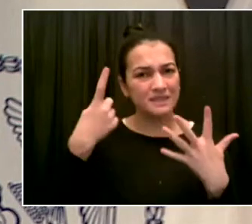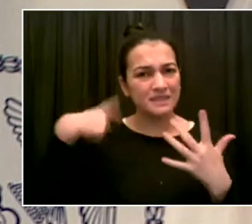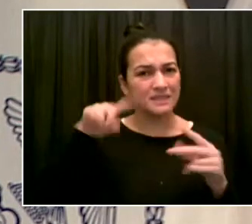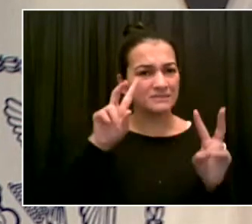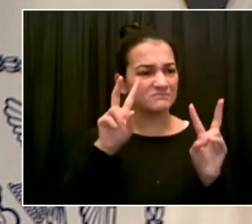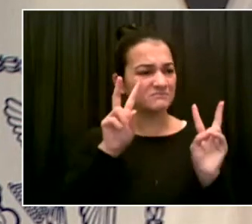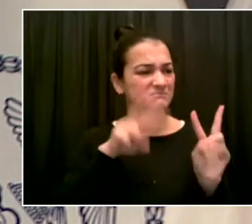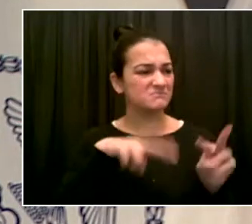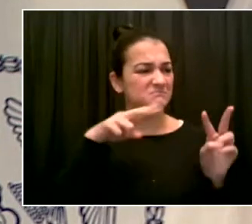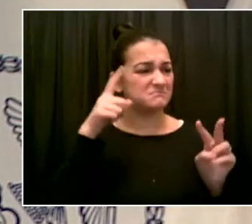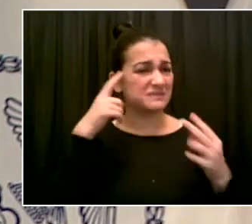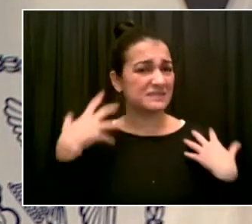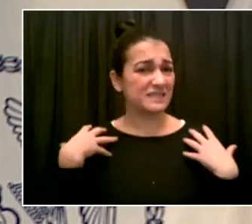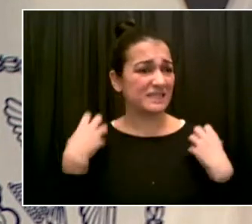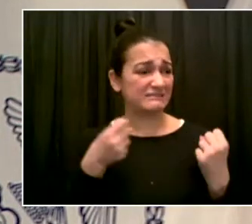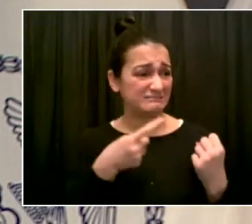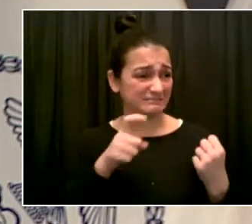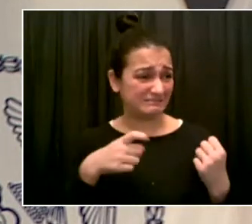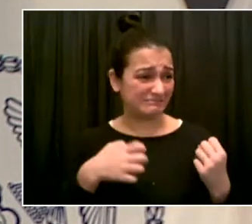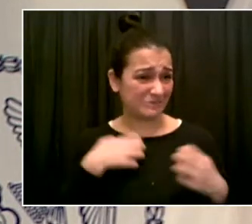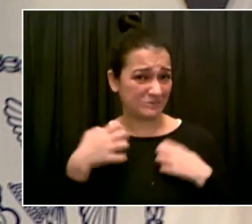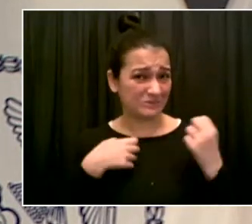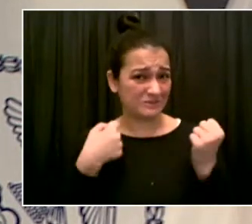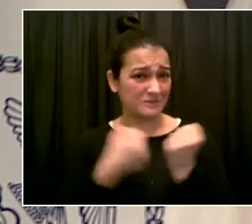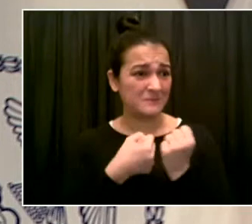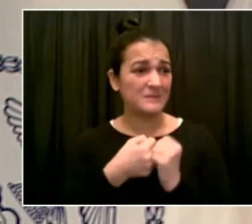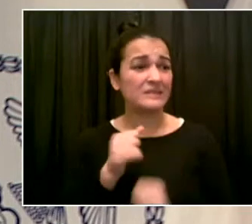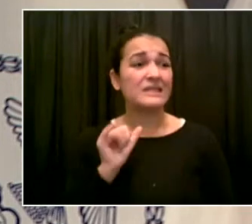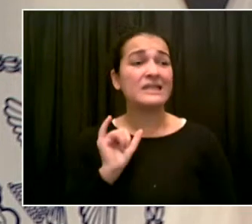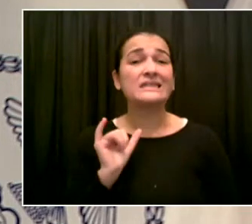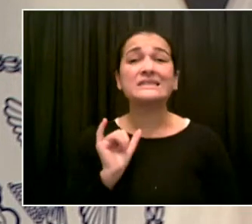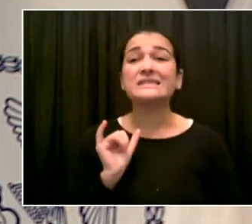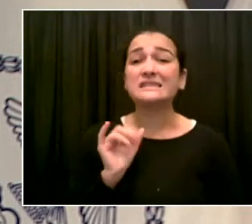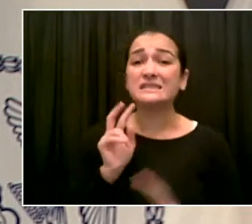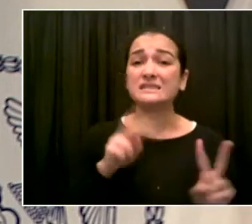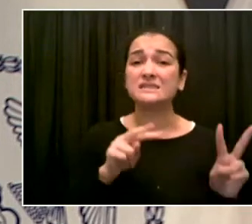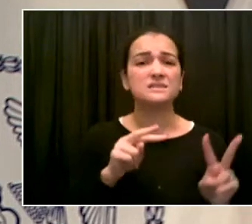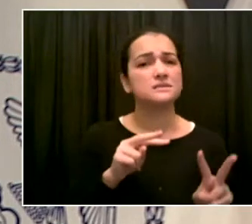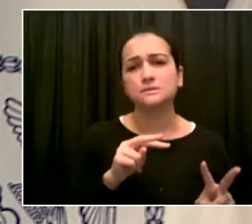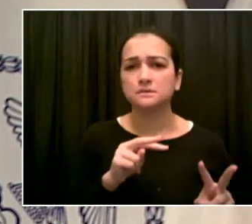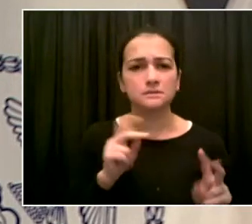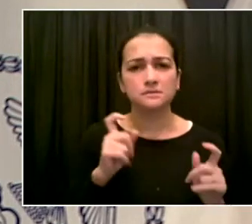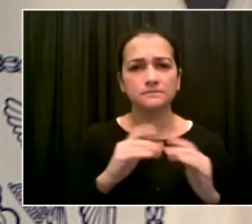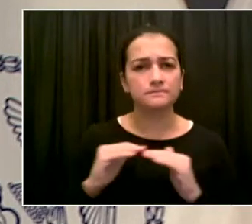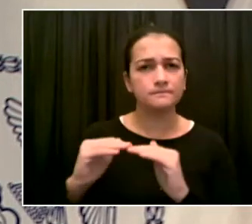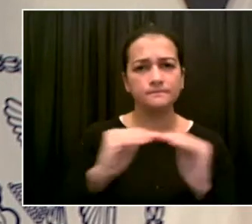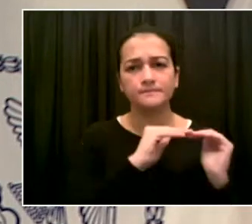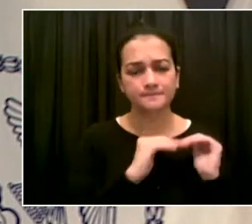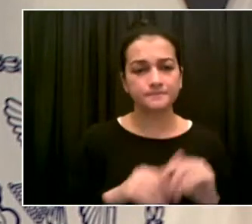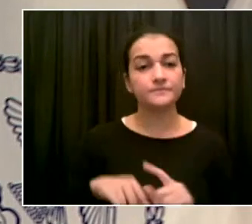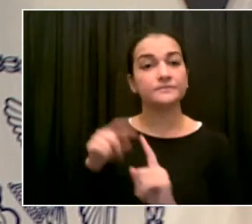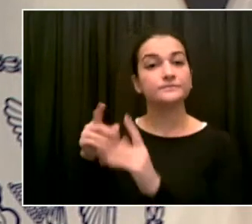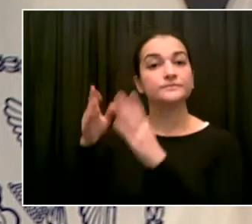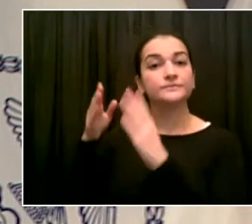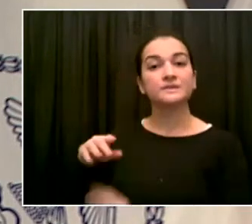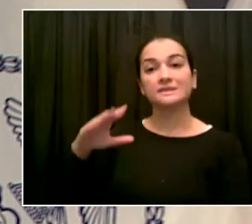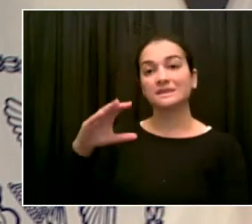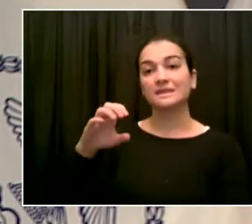HELP THEY NEED AND BREAKING THAT STIMAG AND CHANGING THE WAY THT AHEP LIS PROVIDED. IT'S MY PLEASE UR